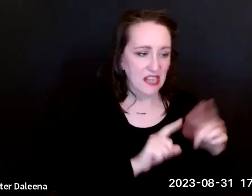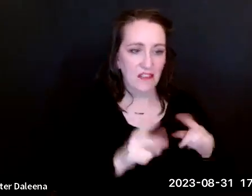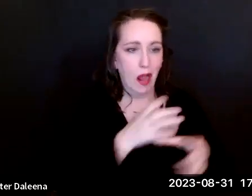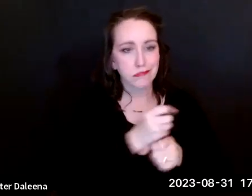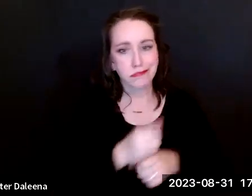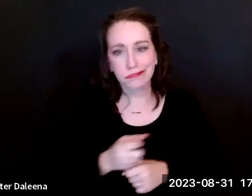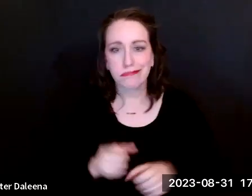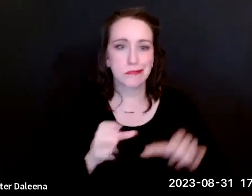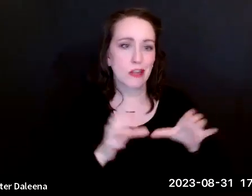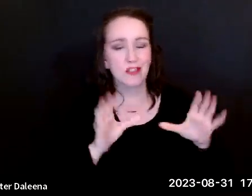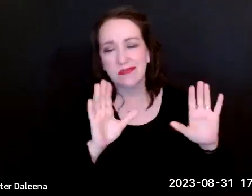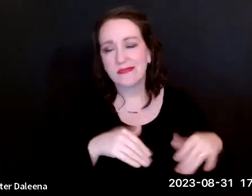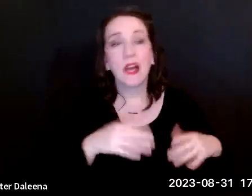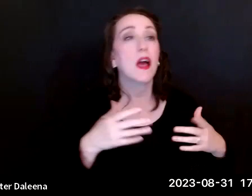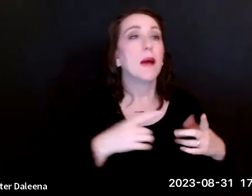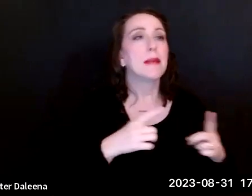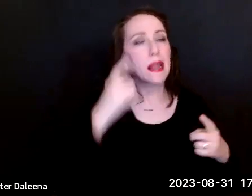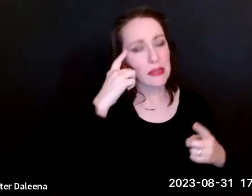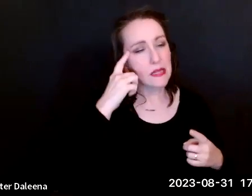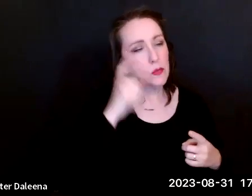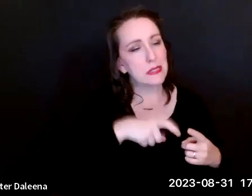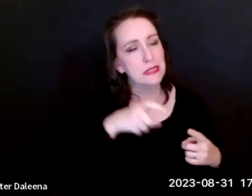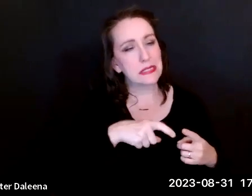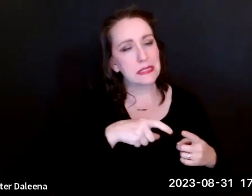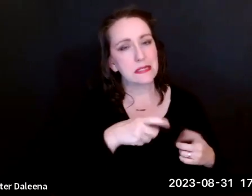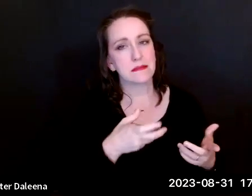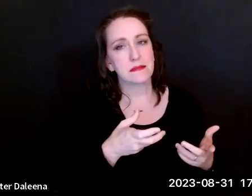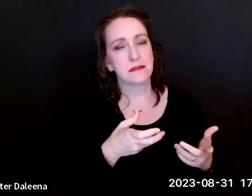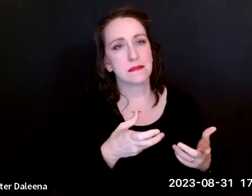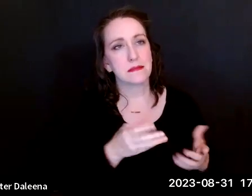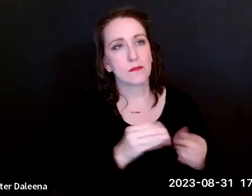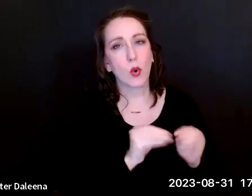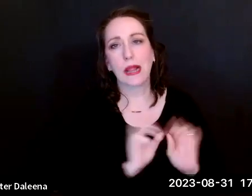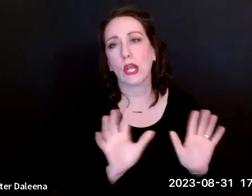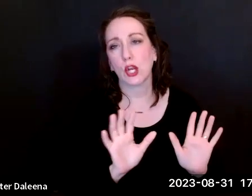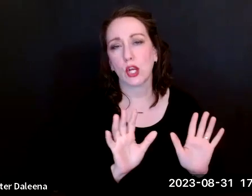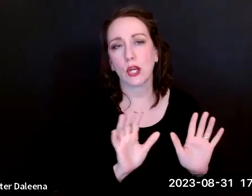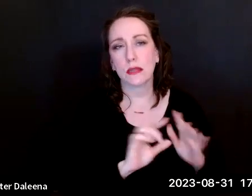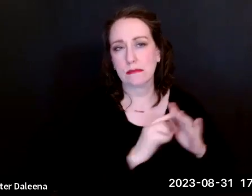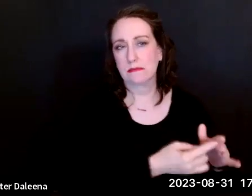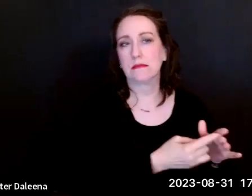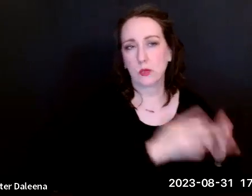credentials so I just think that we have to be clear on that up front with clients on informed